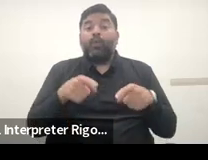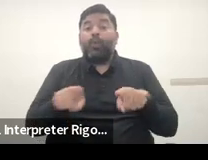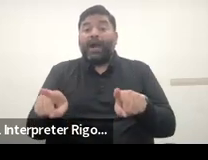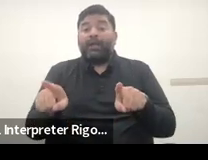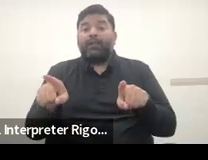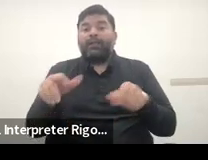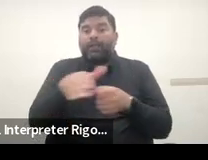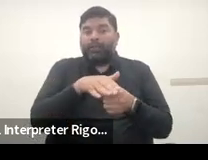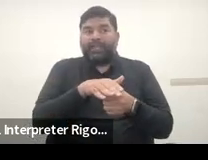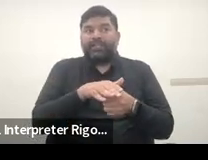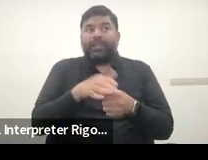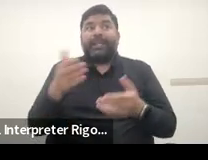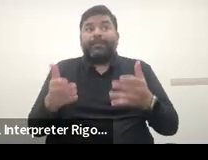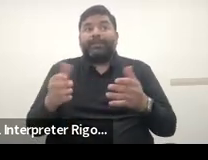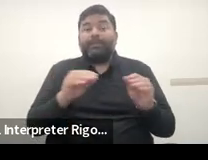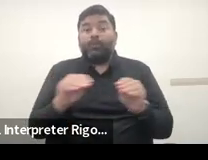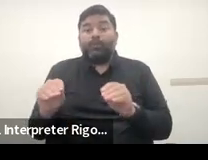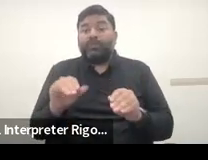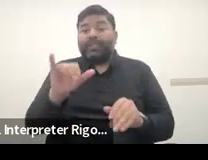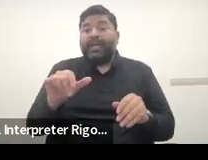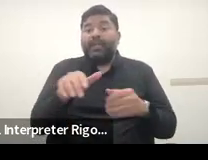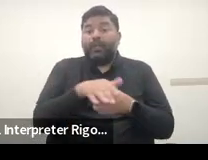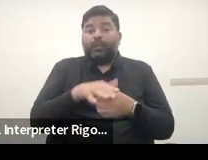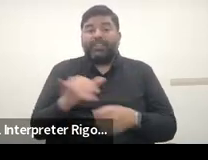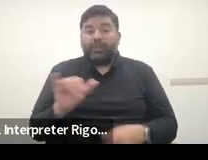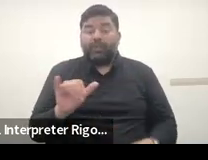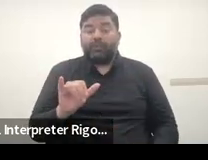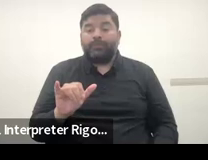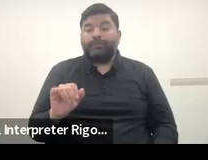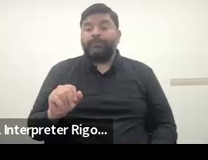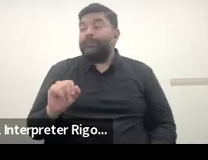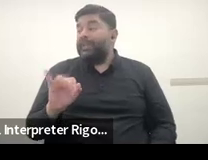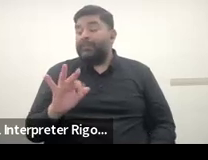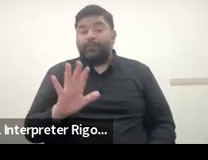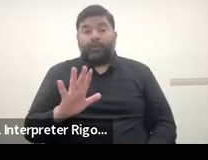and then it may move in that location as well um if we're modeling phonemes we need to capture that